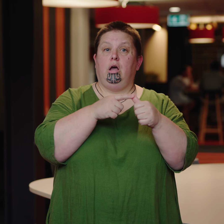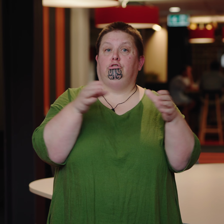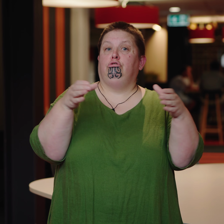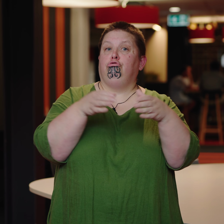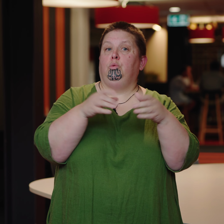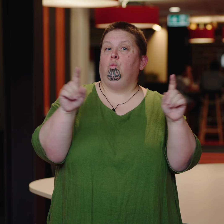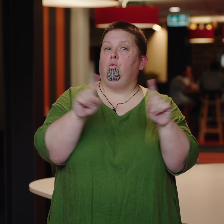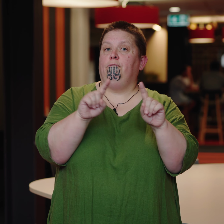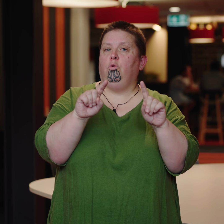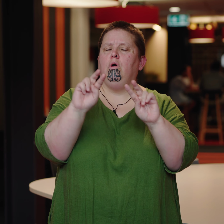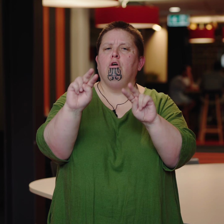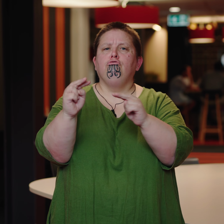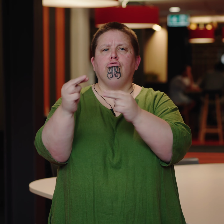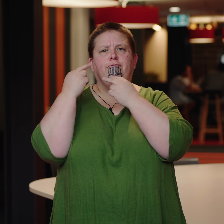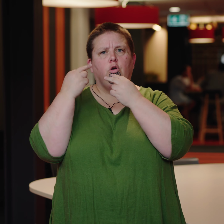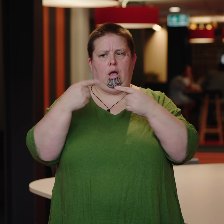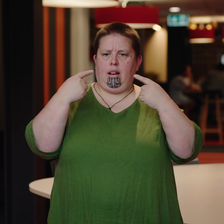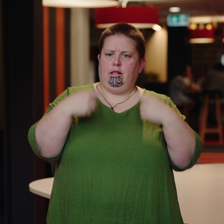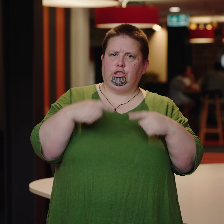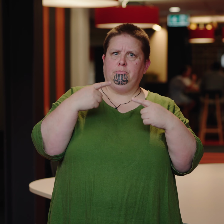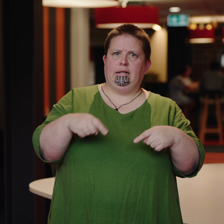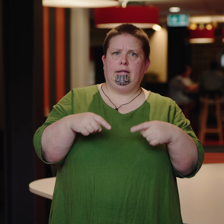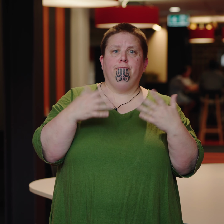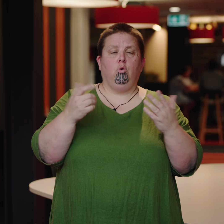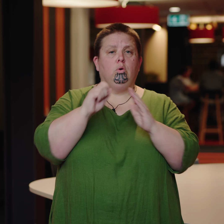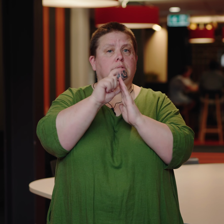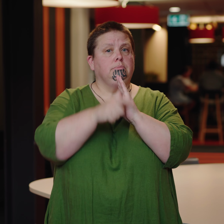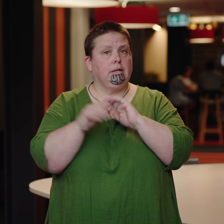The advisory group to review the eligibility for disability support